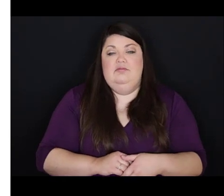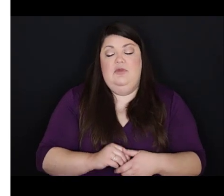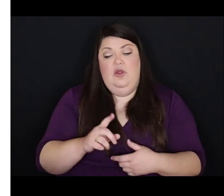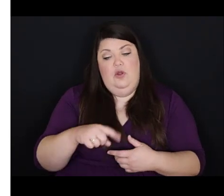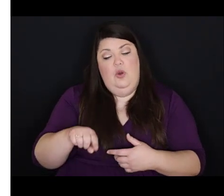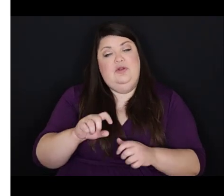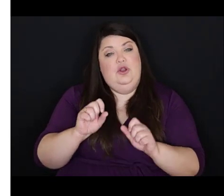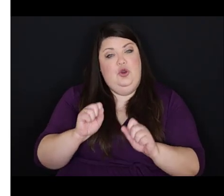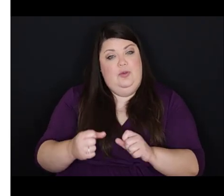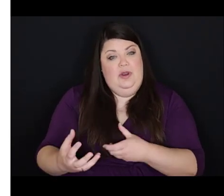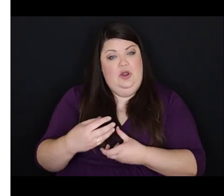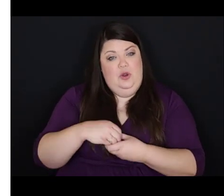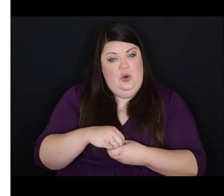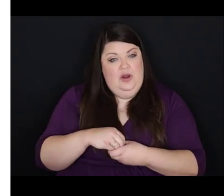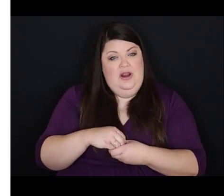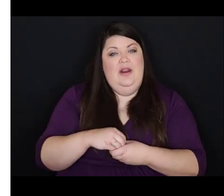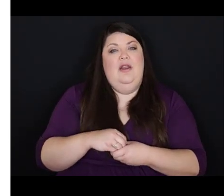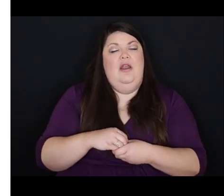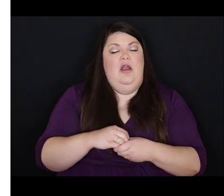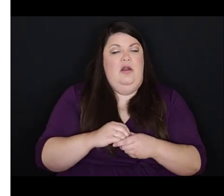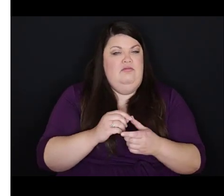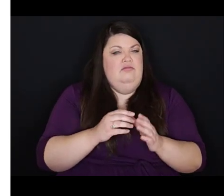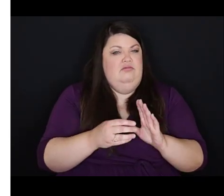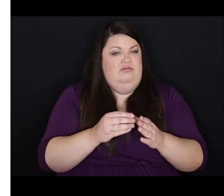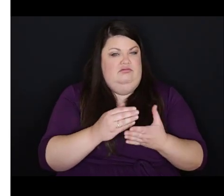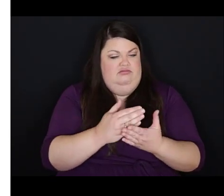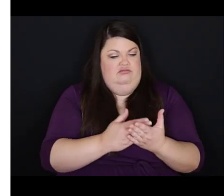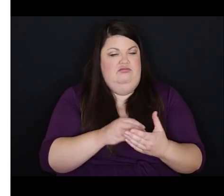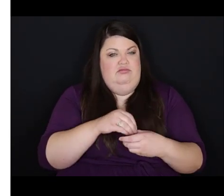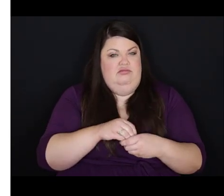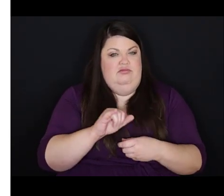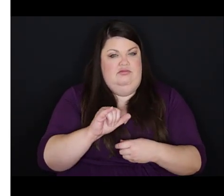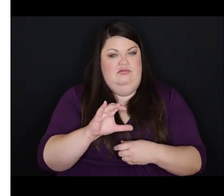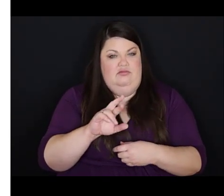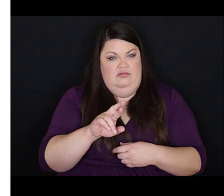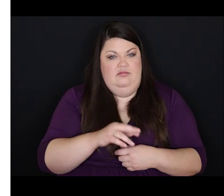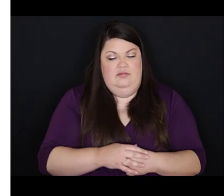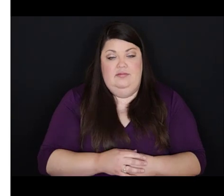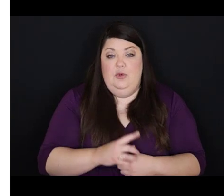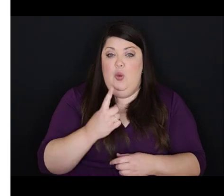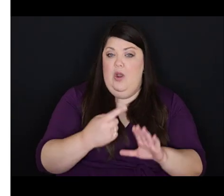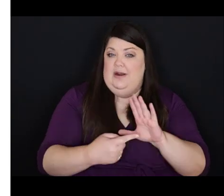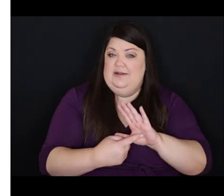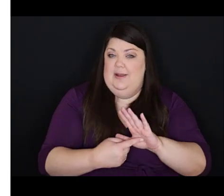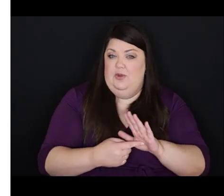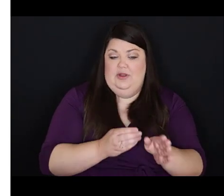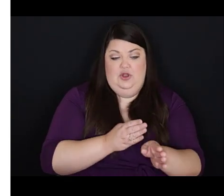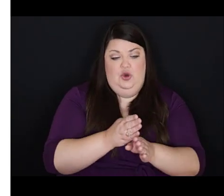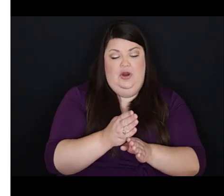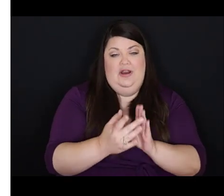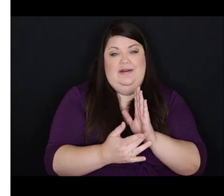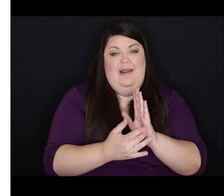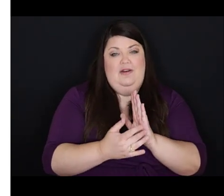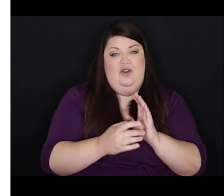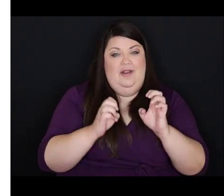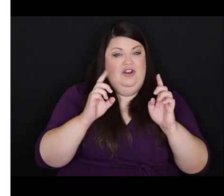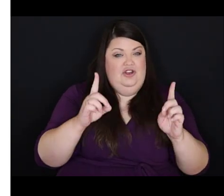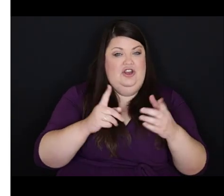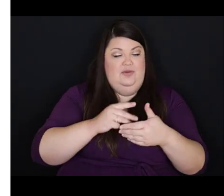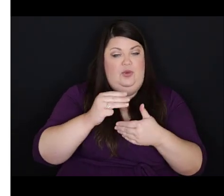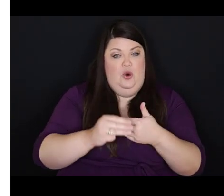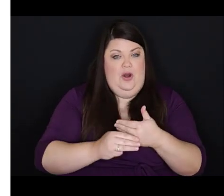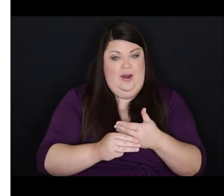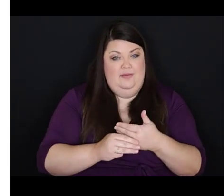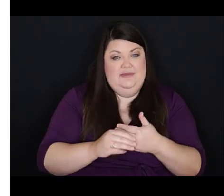Plan are listed in the ICR. One example is the Career and Technical Education program (CTE),